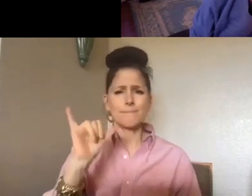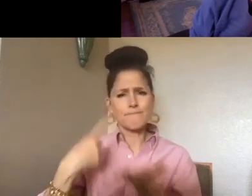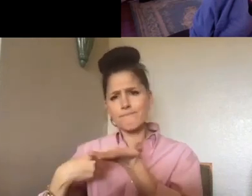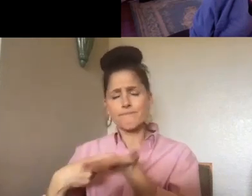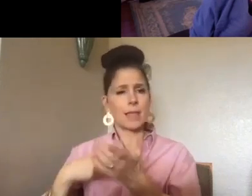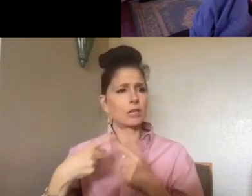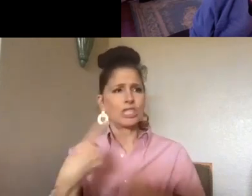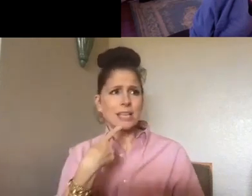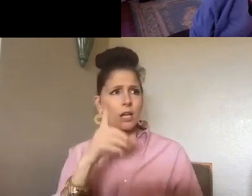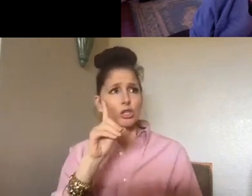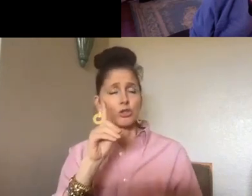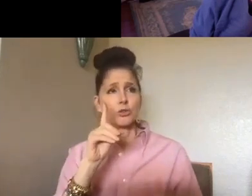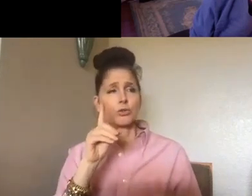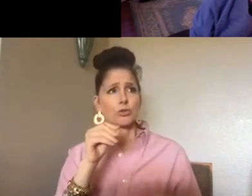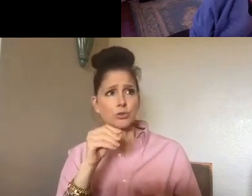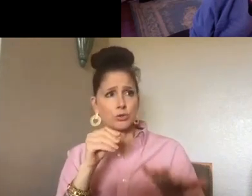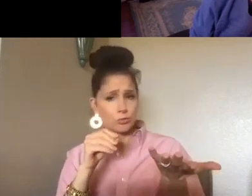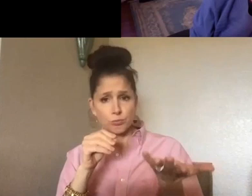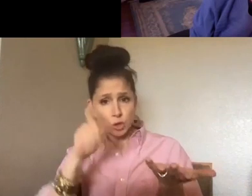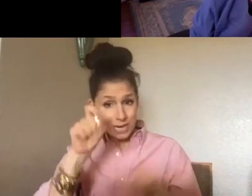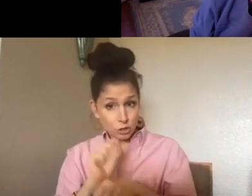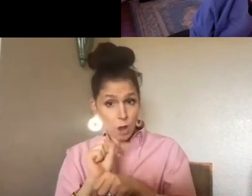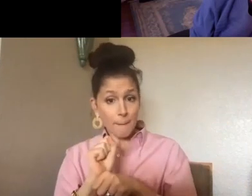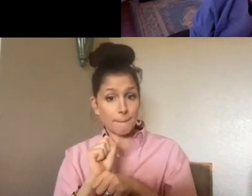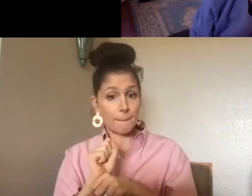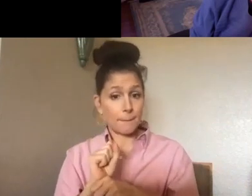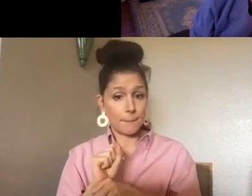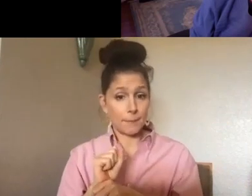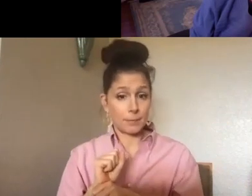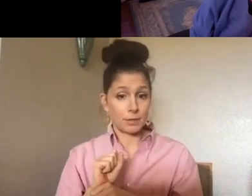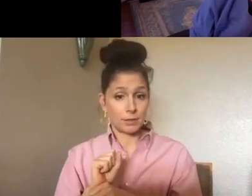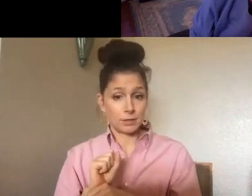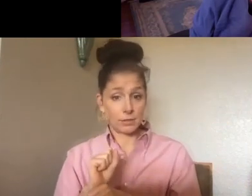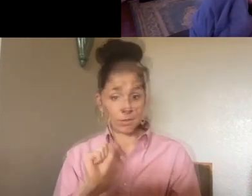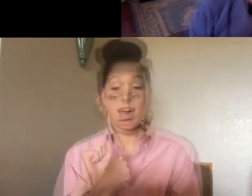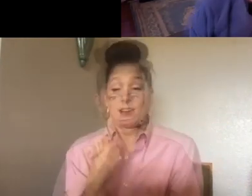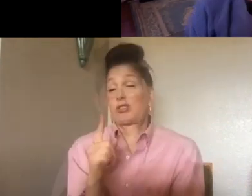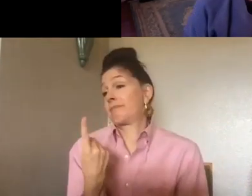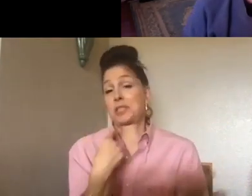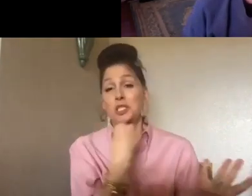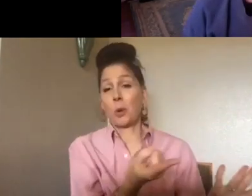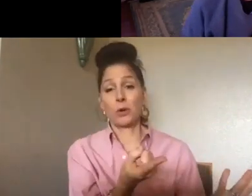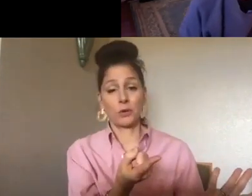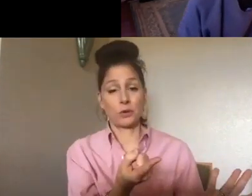and we had this discussion, and she said, "Do you need a job?" and I just told her,